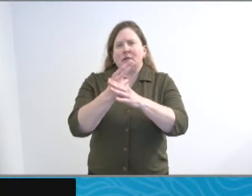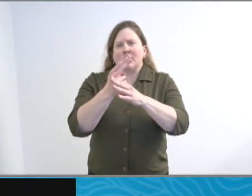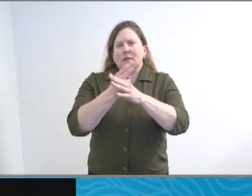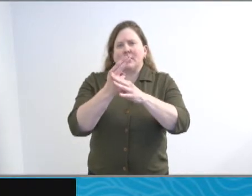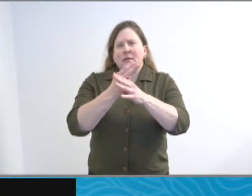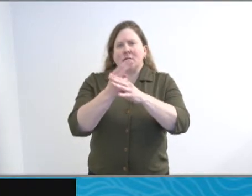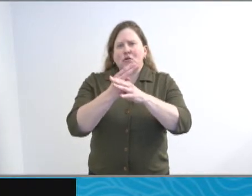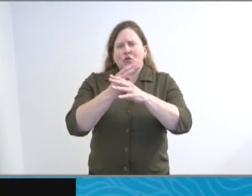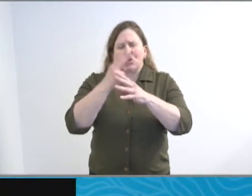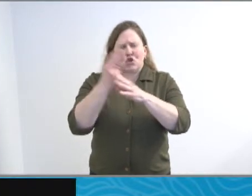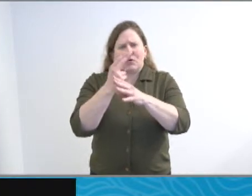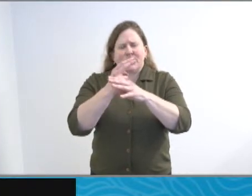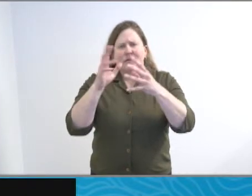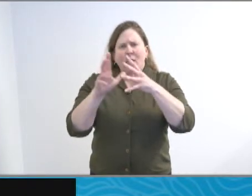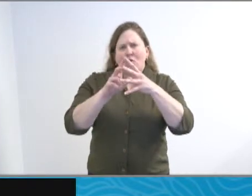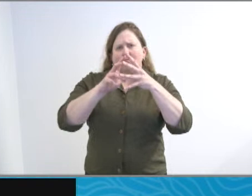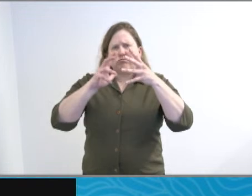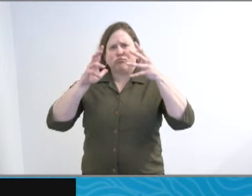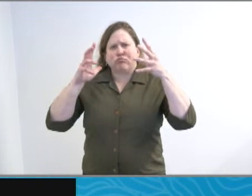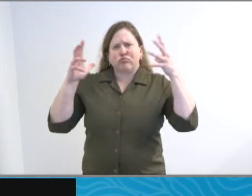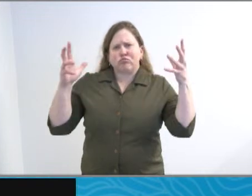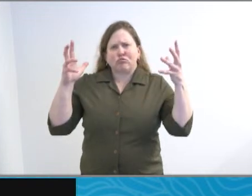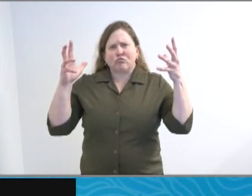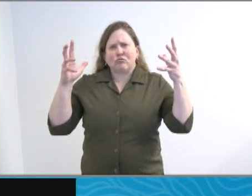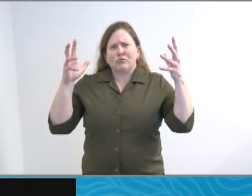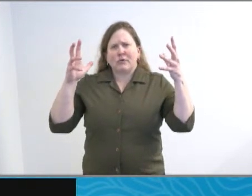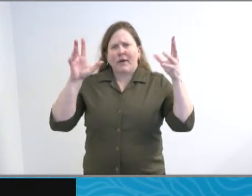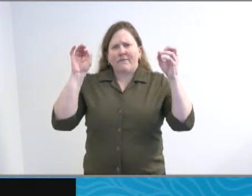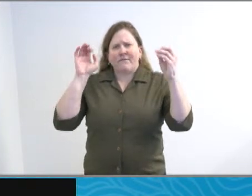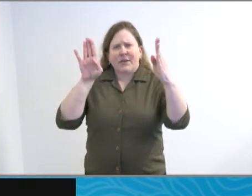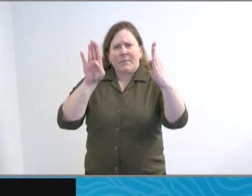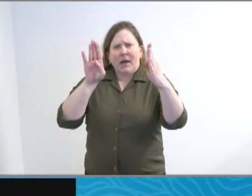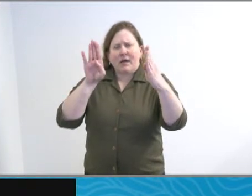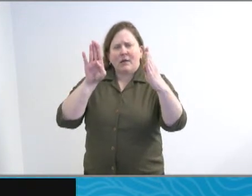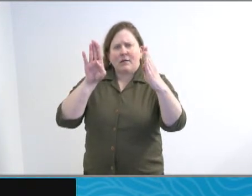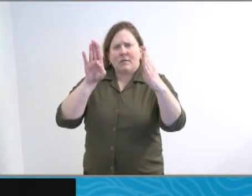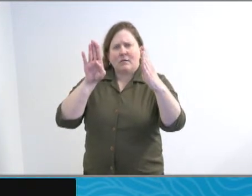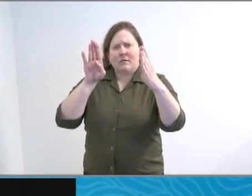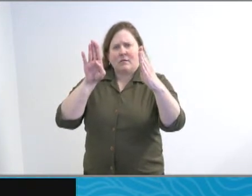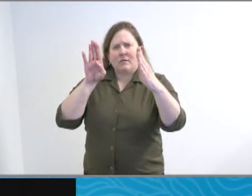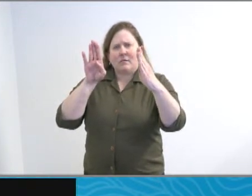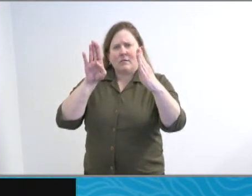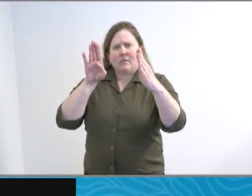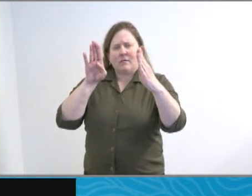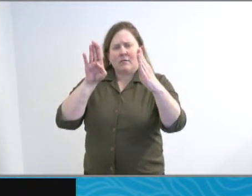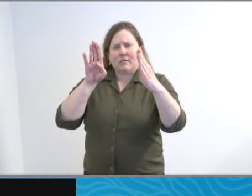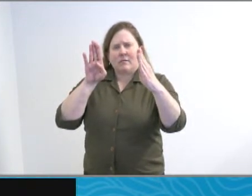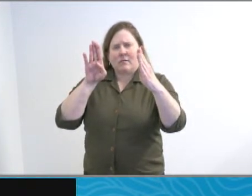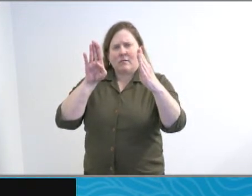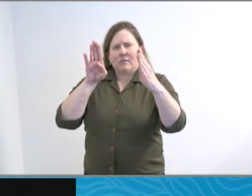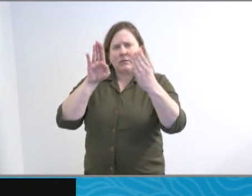that robust feedback that we have for the last two years, and how it is also that our board, our school board,